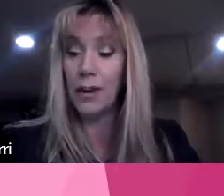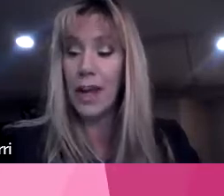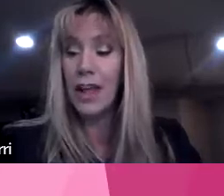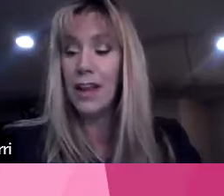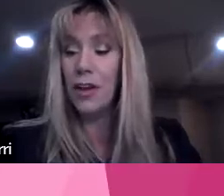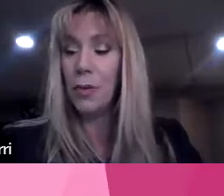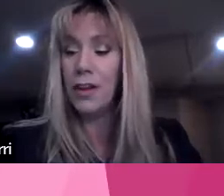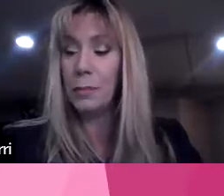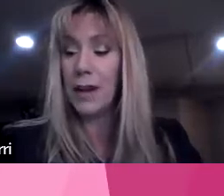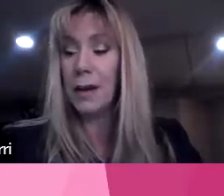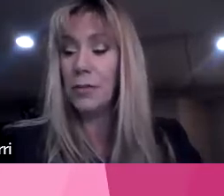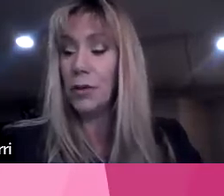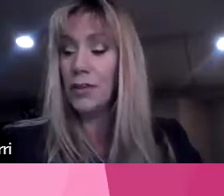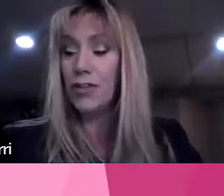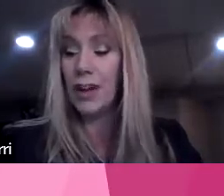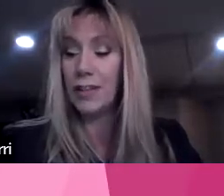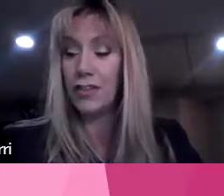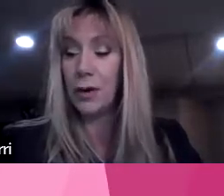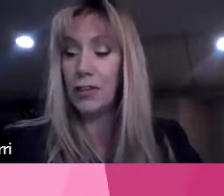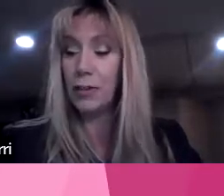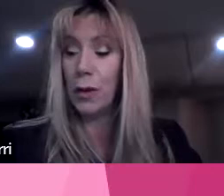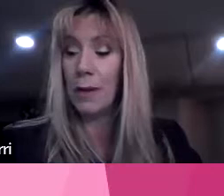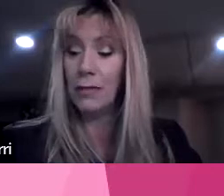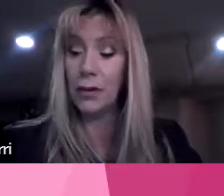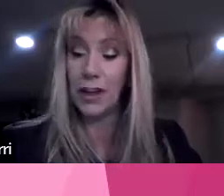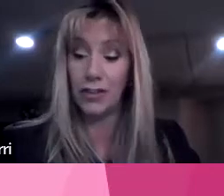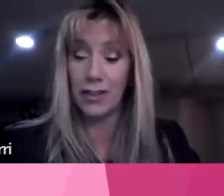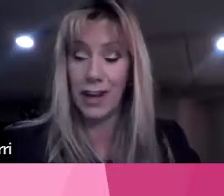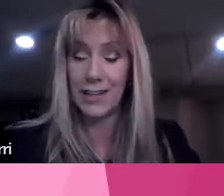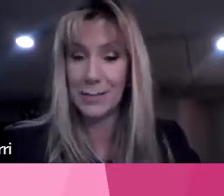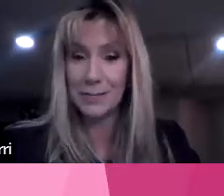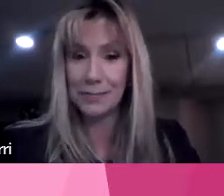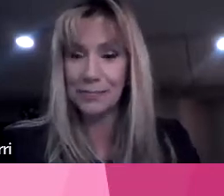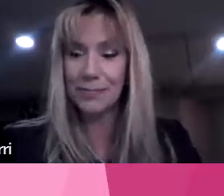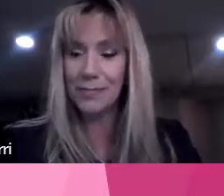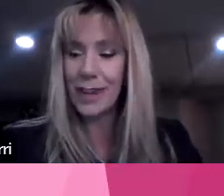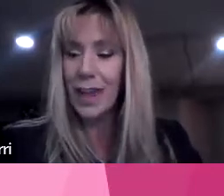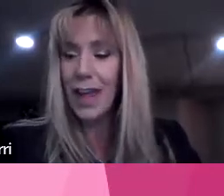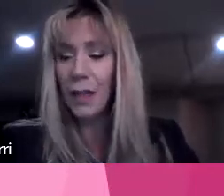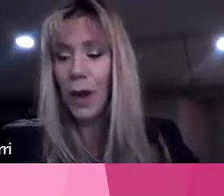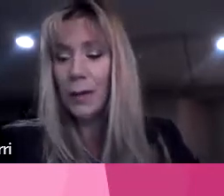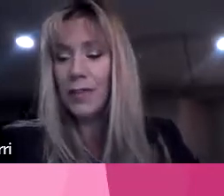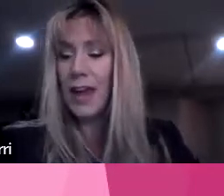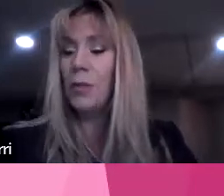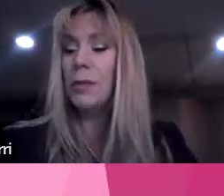. The other is bent toward her chest. She wears a swim flotation device.